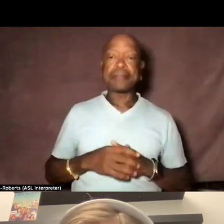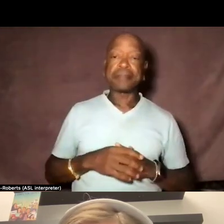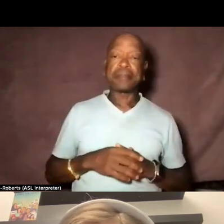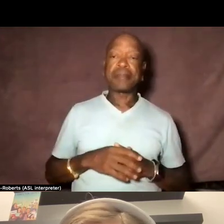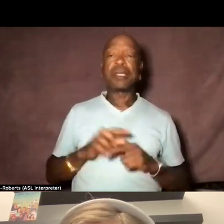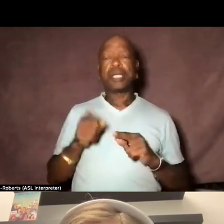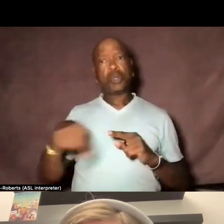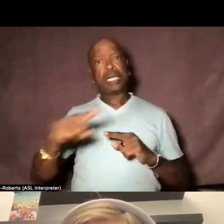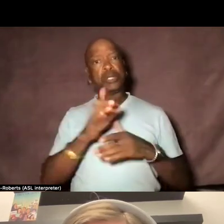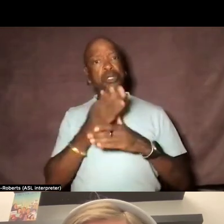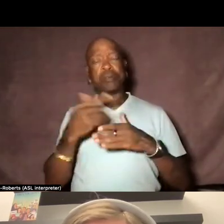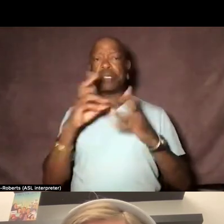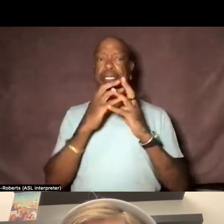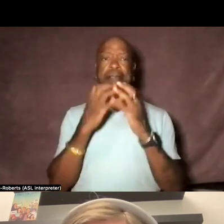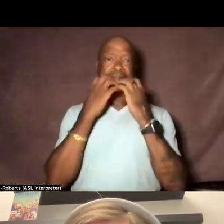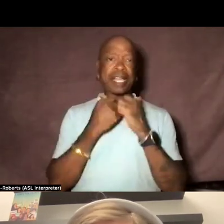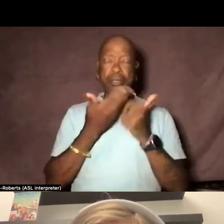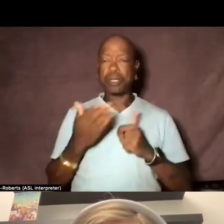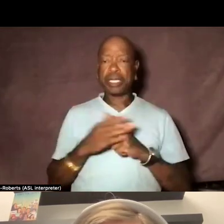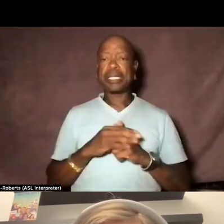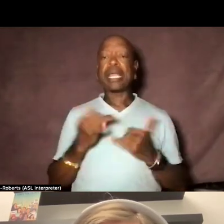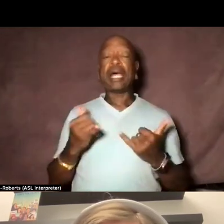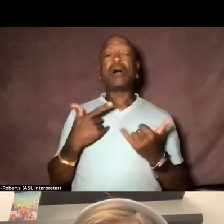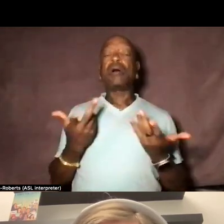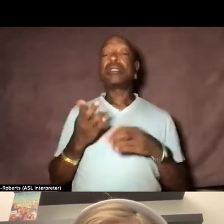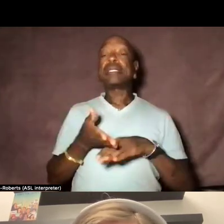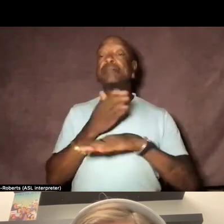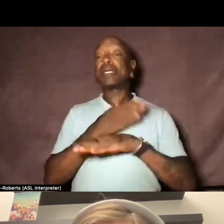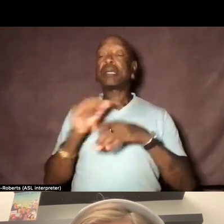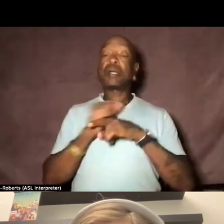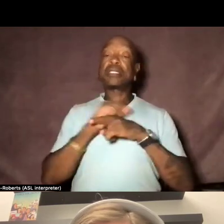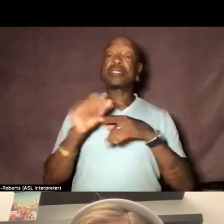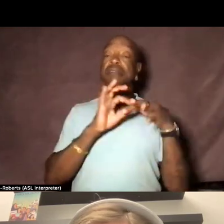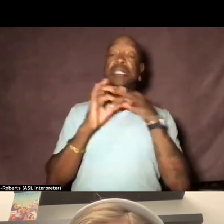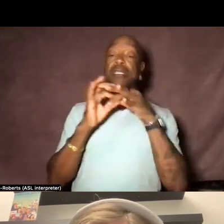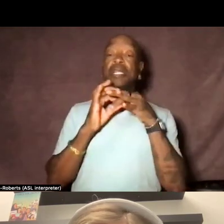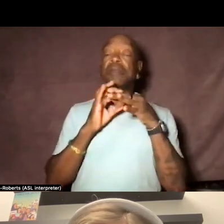stuff um so Golzar over to you on expanding our practices of solidarity awesome um so a lot of